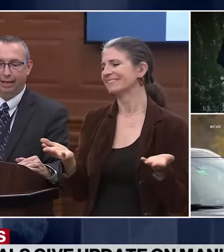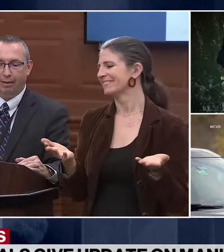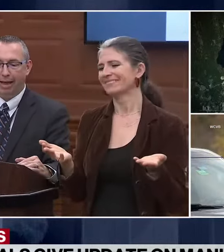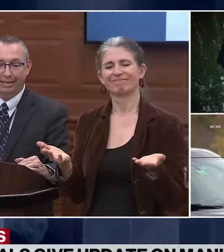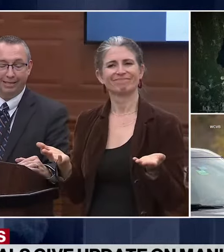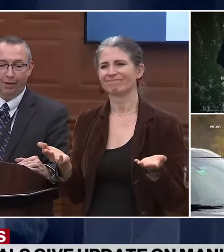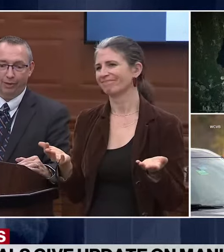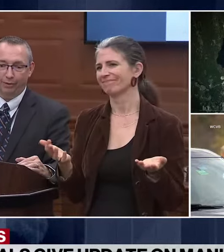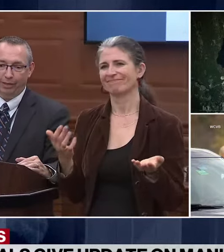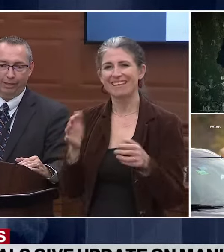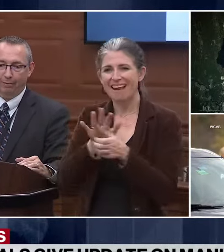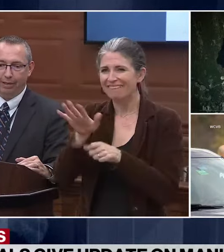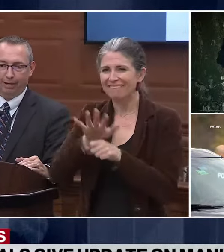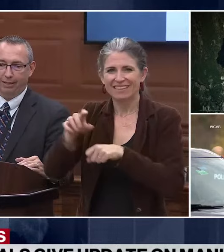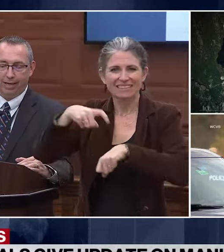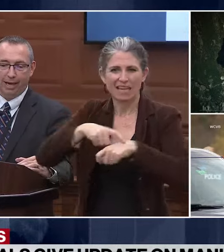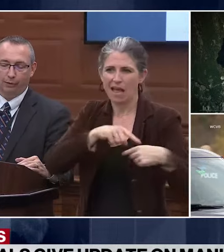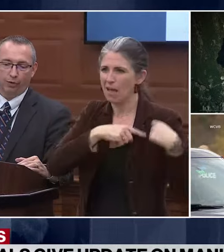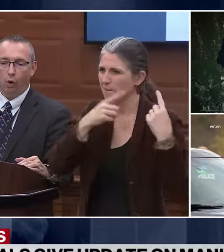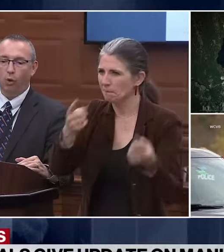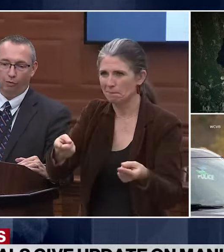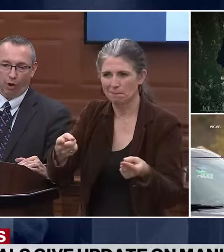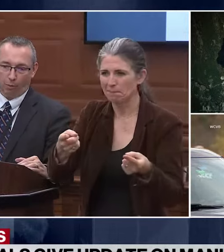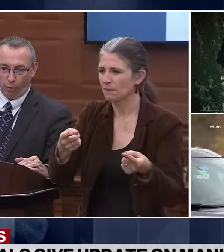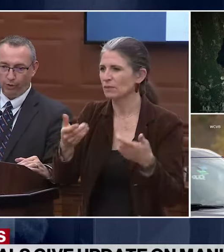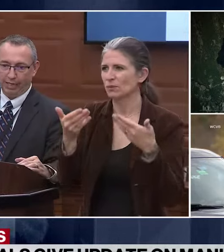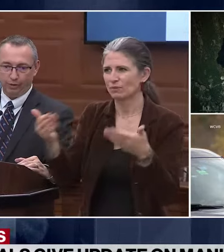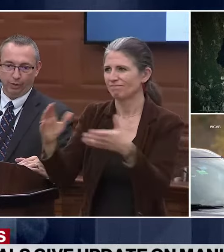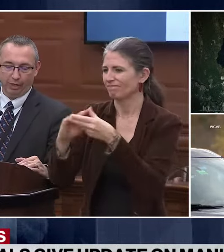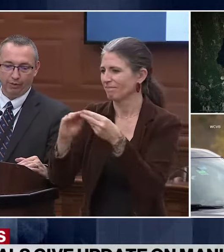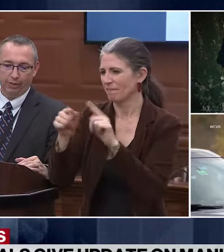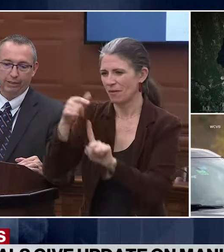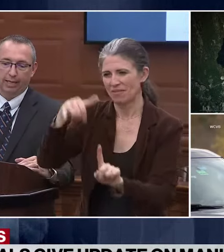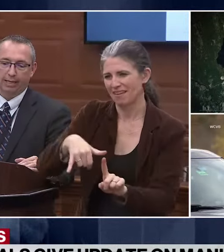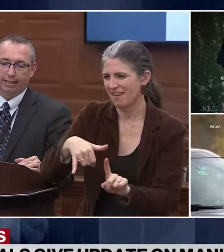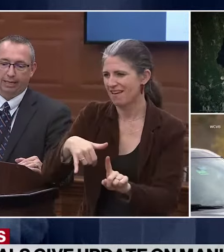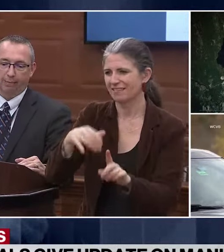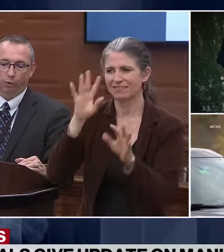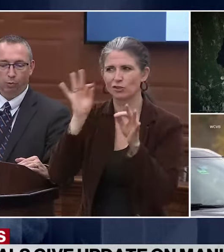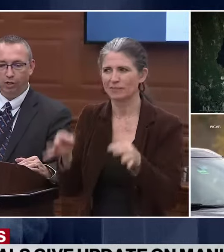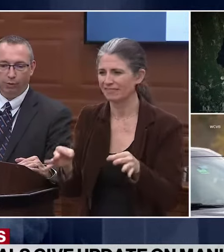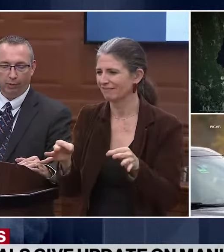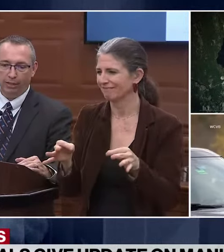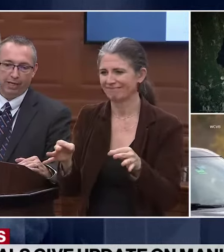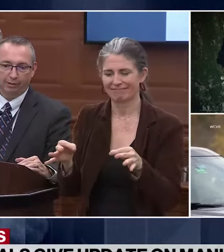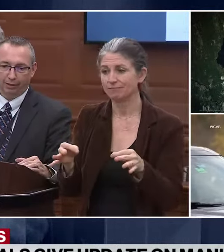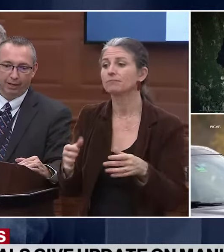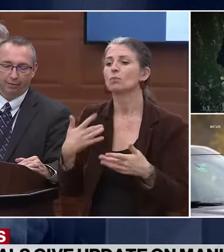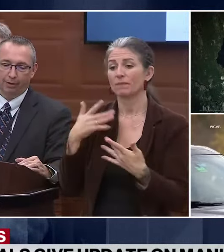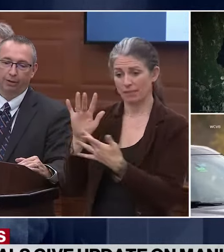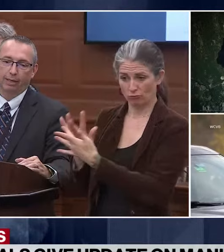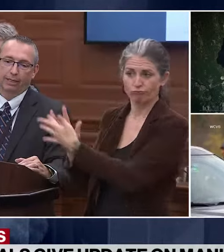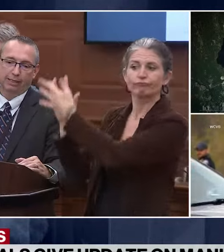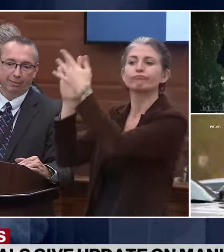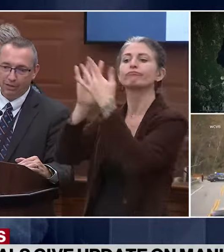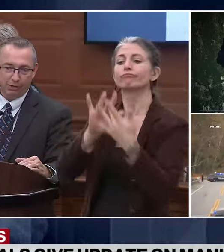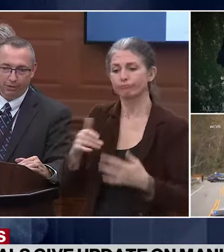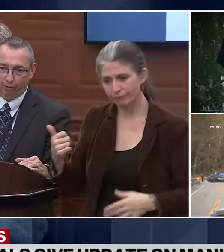THE QUESTION IS VALID, BUT IT'S NOT SOMETHING WE'RE PREPARED TO TALK ABOUT. CERTAINLY THIS EARLY ON IN AN INVESTIGATION. I CAN TELL YOU THAT I'VE BEEN